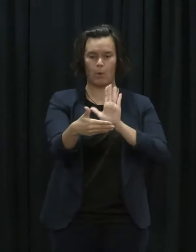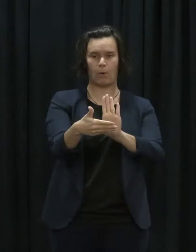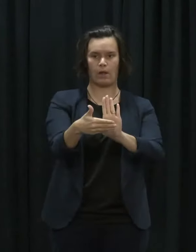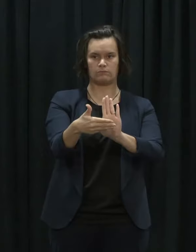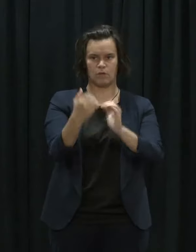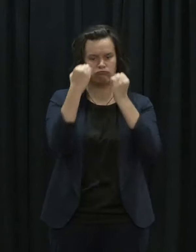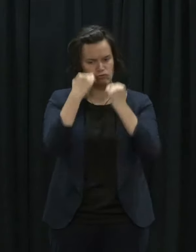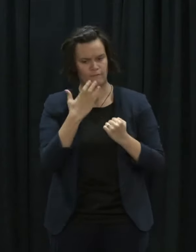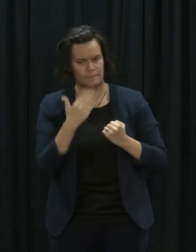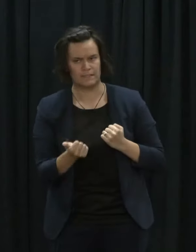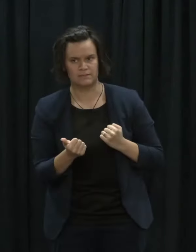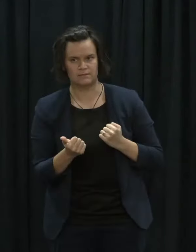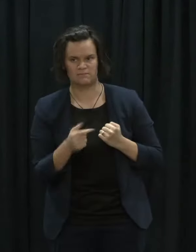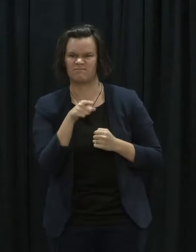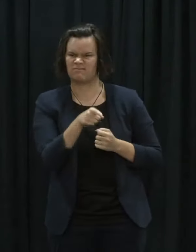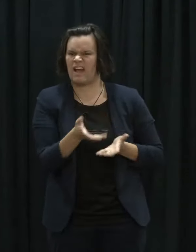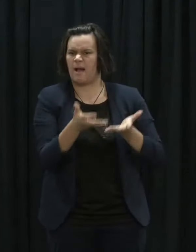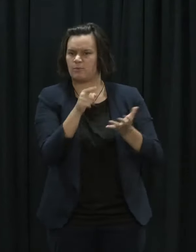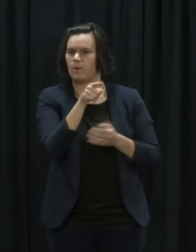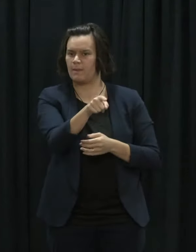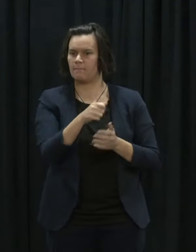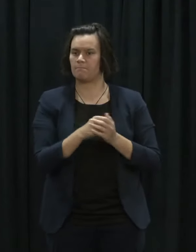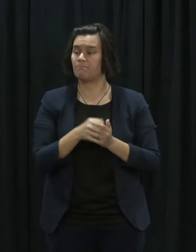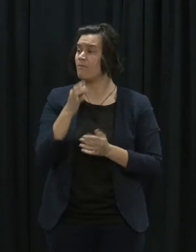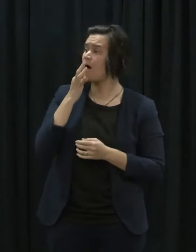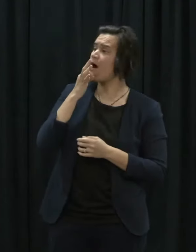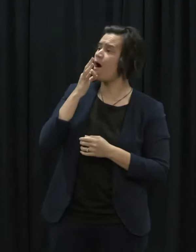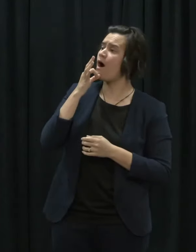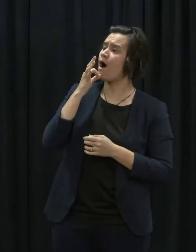determined when and how they choose to check compliance.